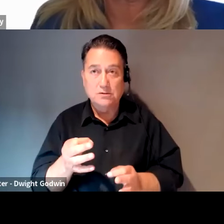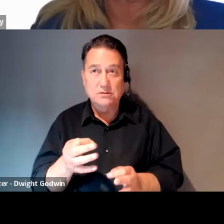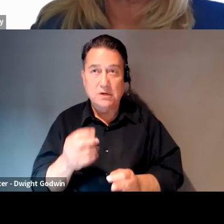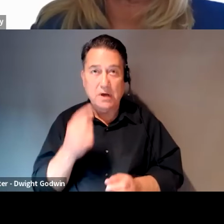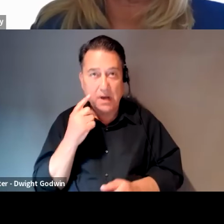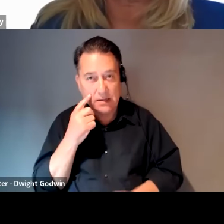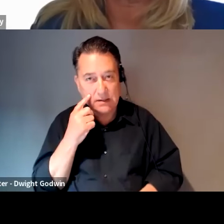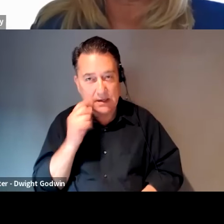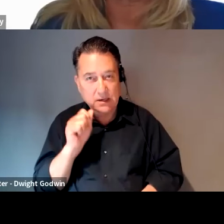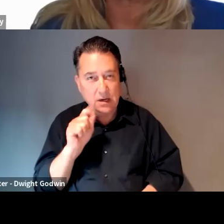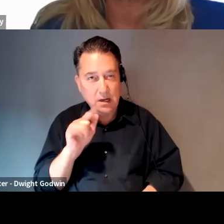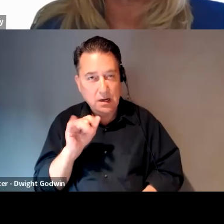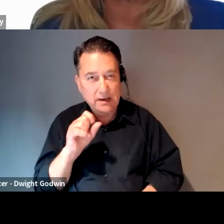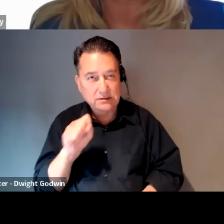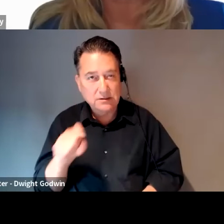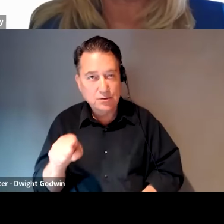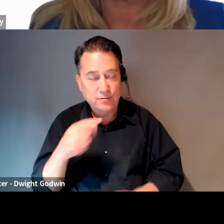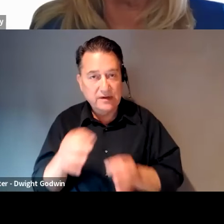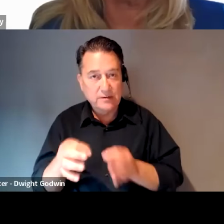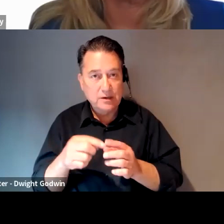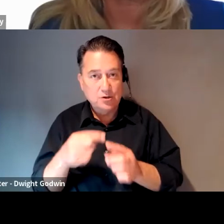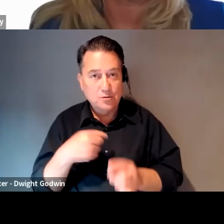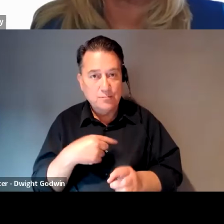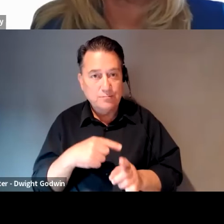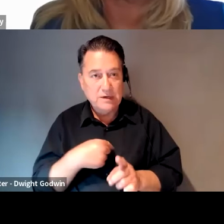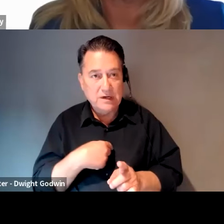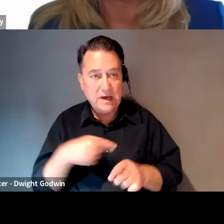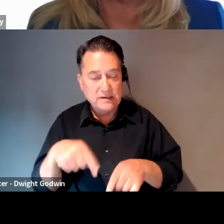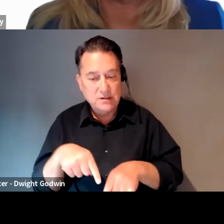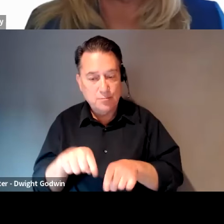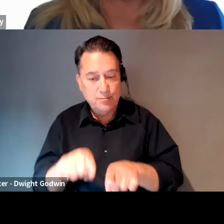you have explained it to me as a parallel court,